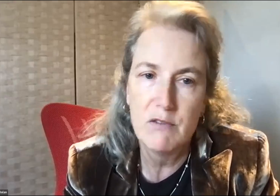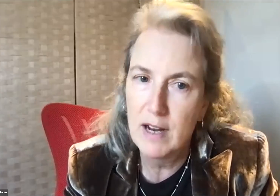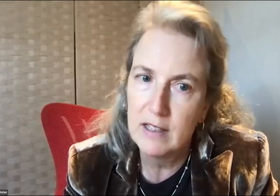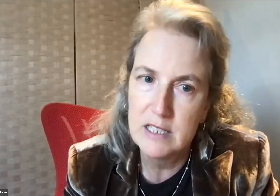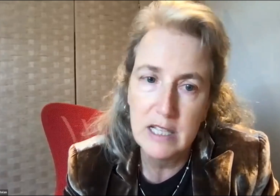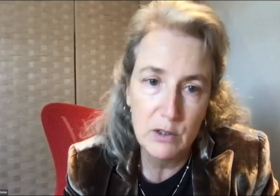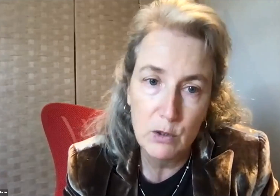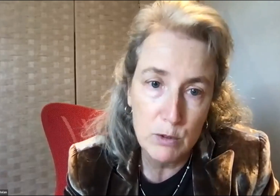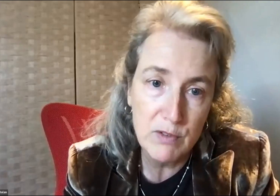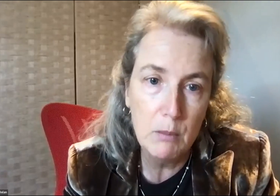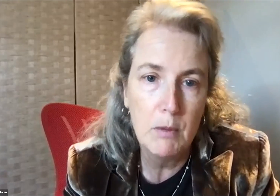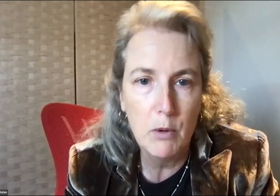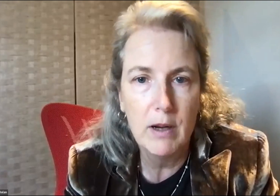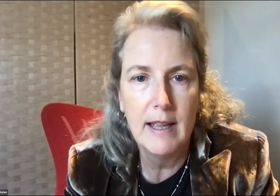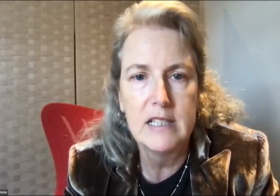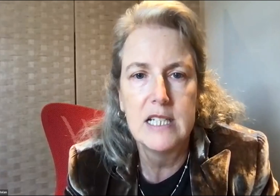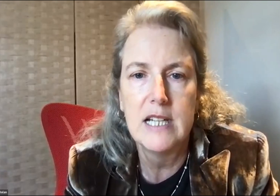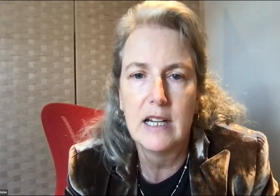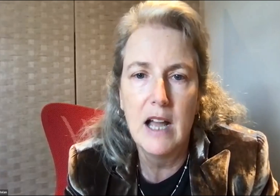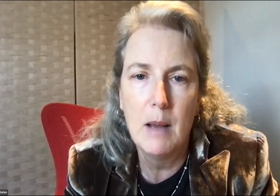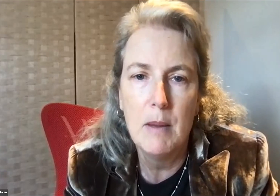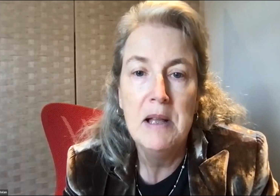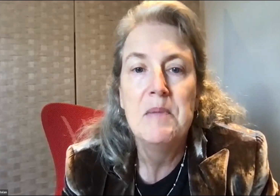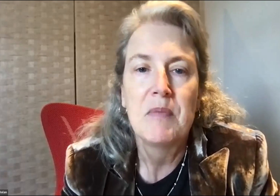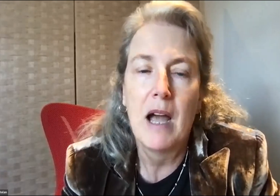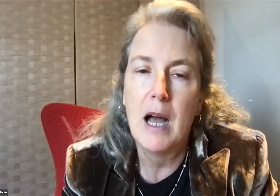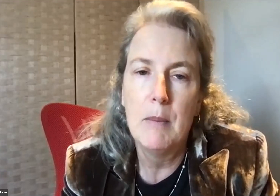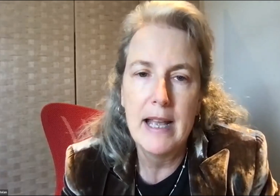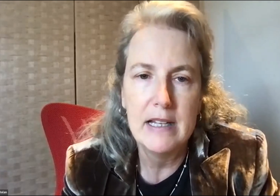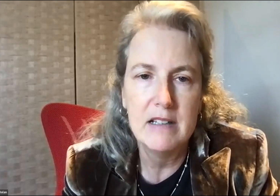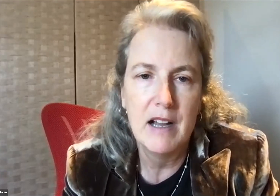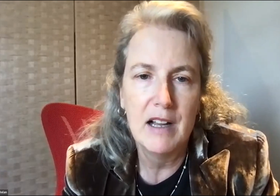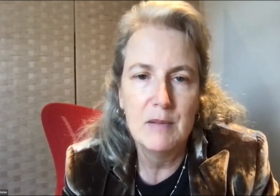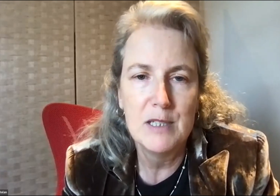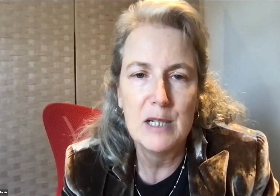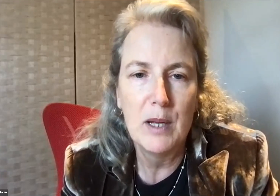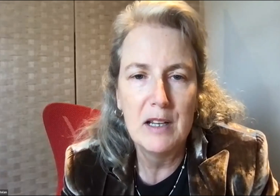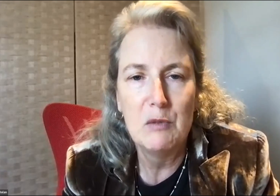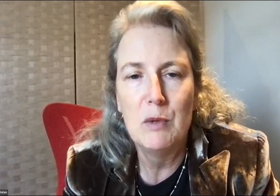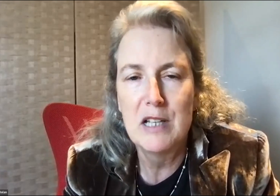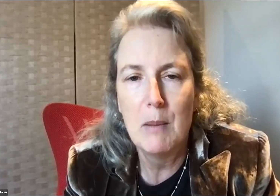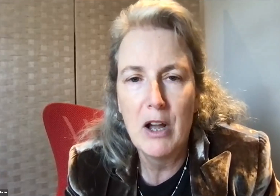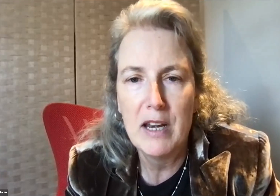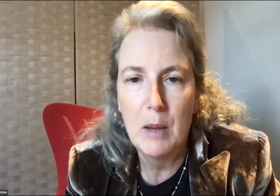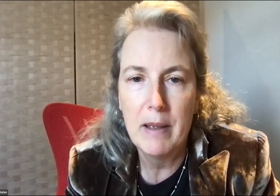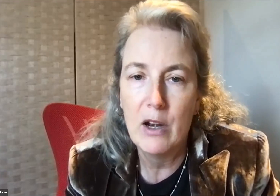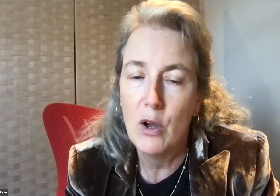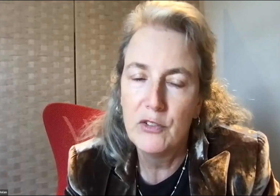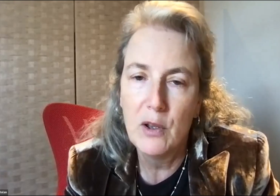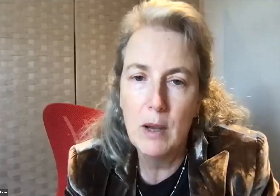Fdr. as in Franklin, Delano Roosevelt. Memorial legacy, dot com and see what is coming on up.